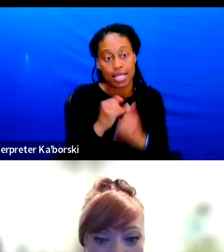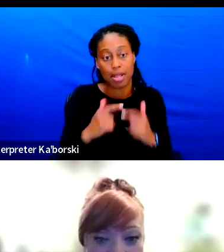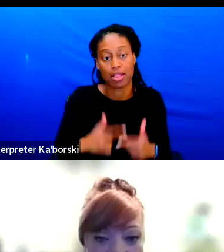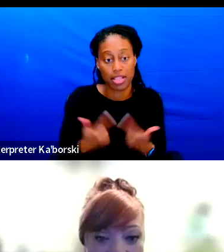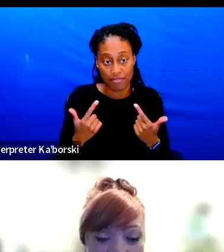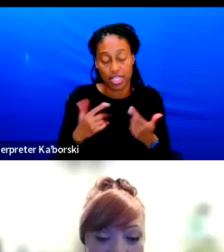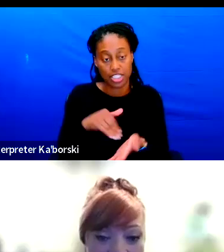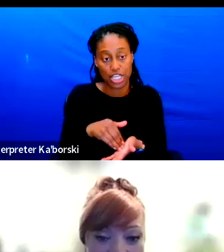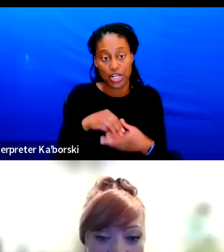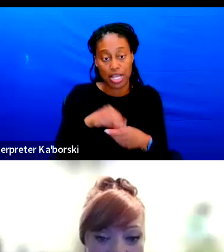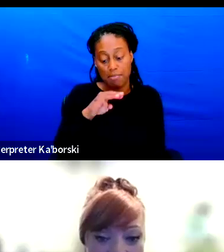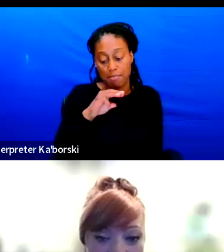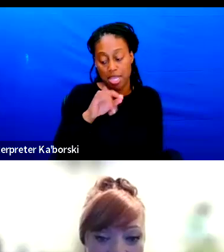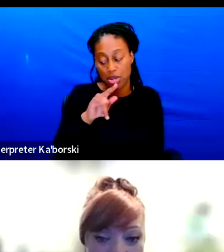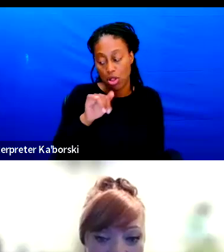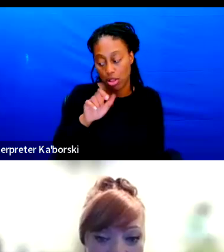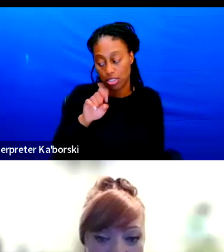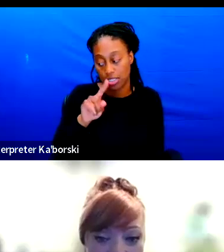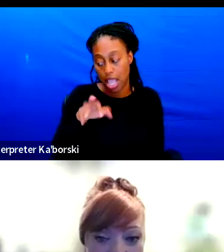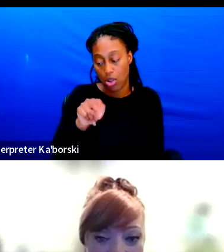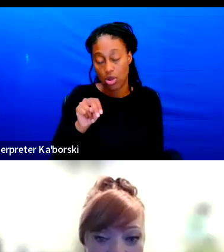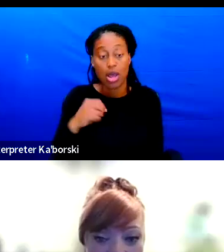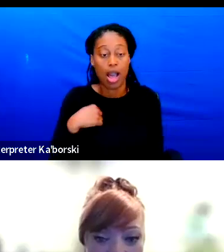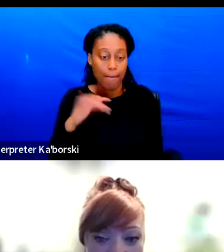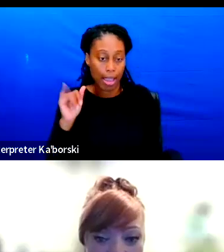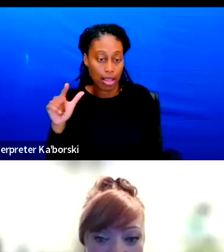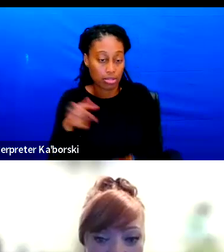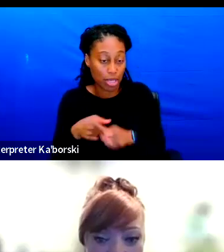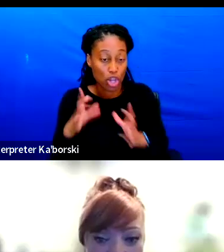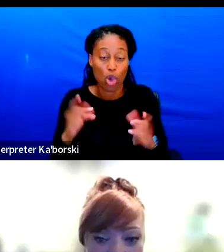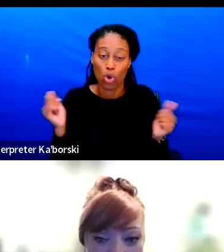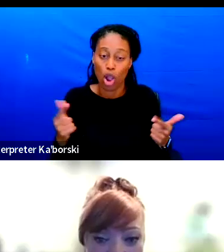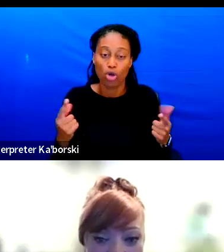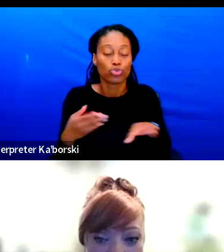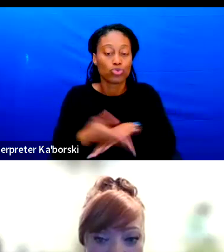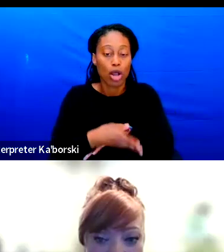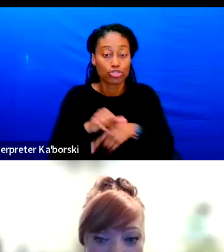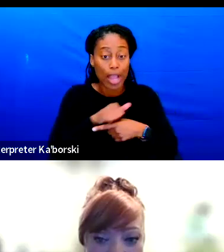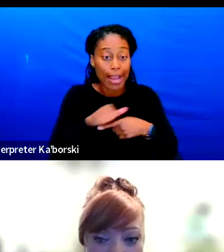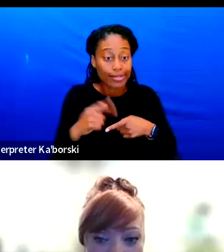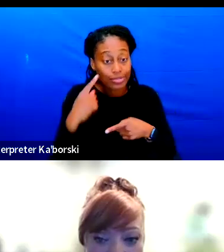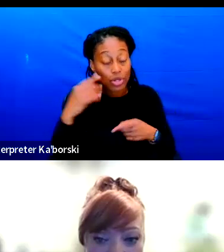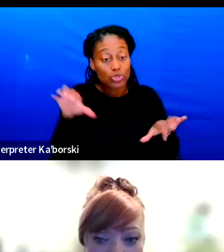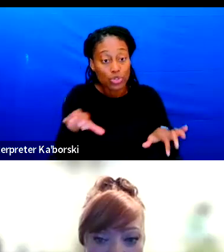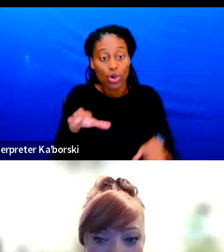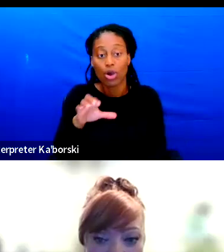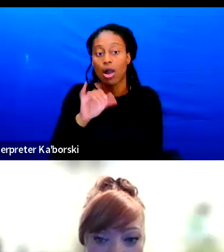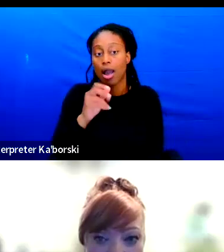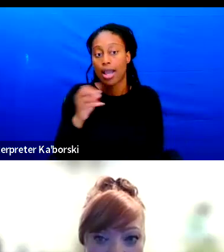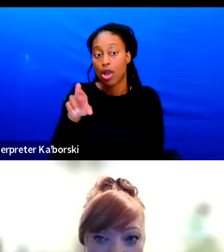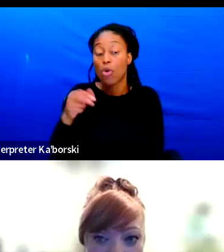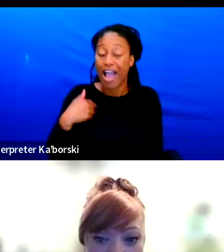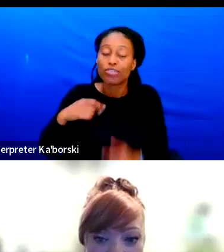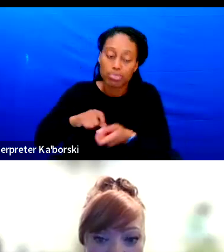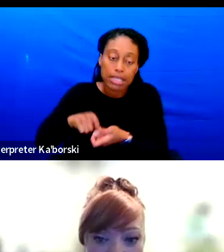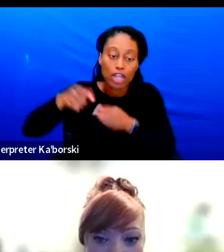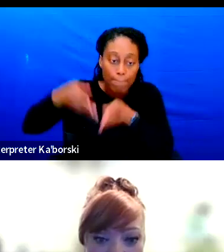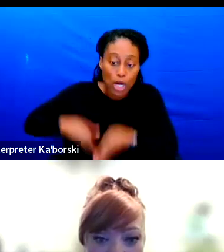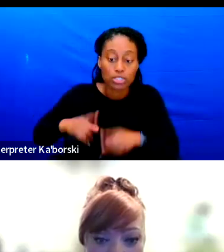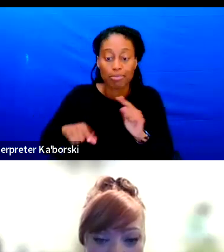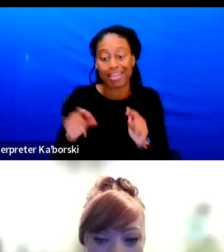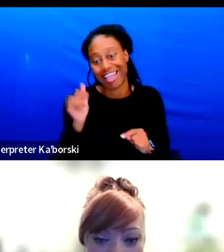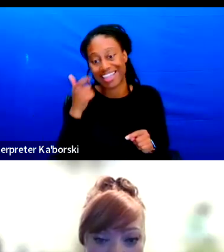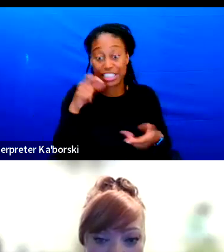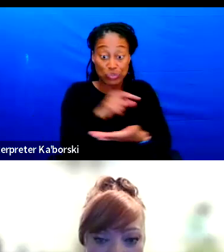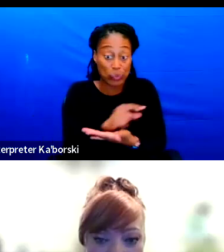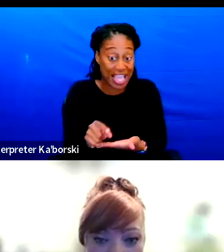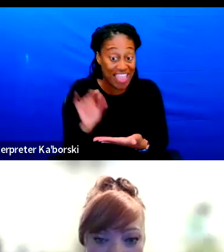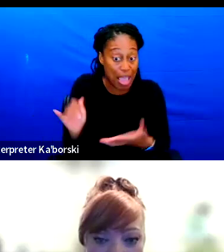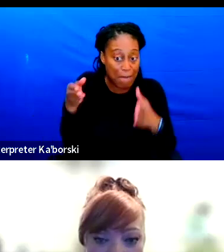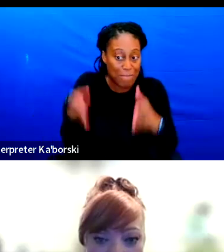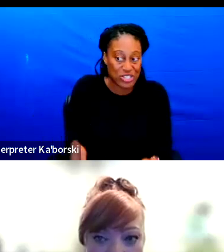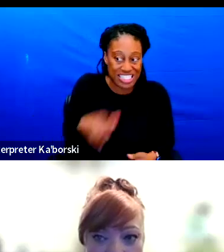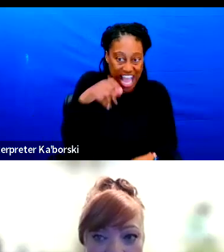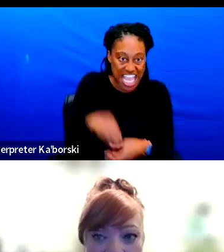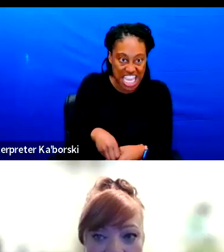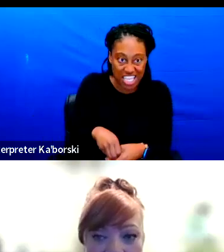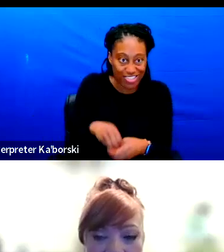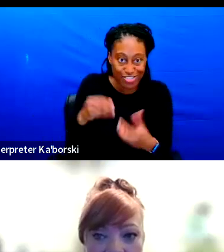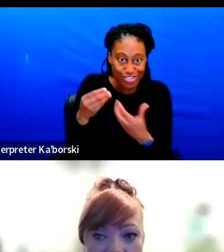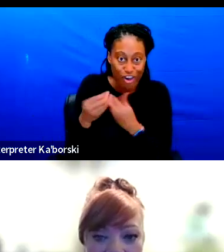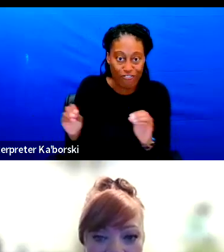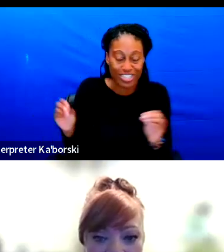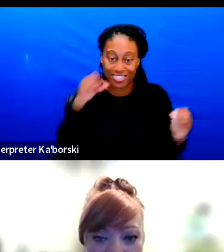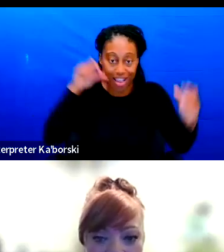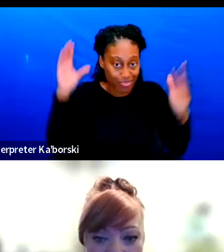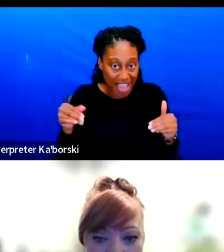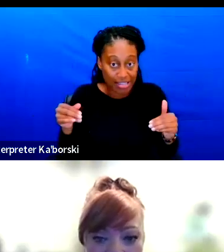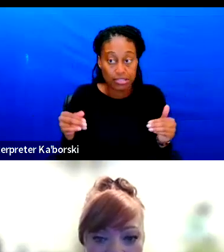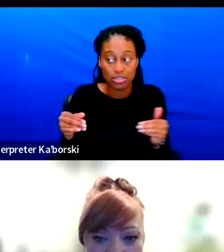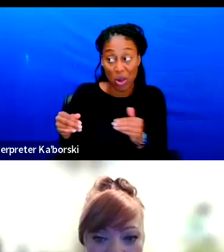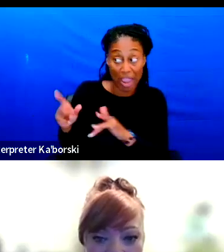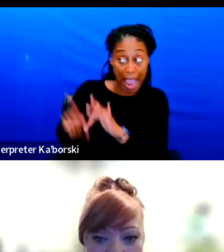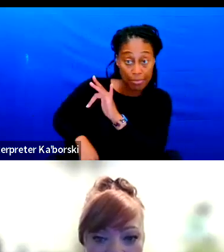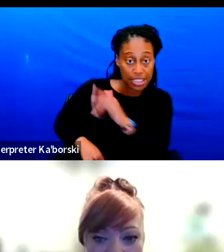Selina Butcher: We are all cross, trained to do iron, but we do have a specific person. But case in point like this week, that person is out of the office unexpectedly. So it's just nice to have